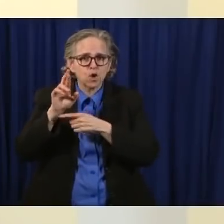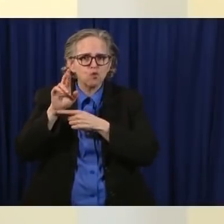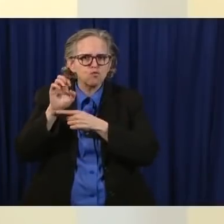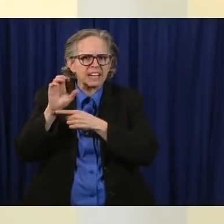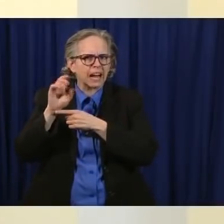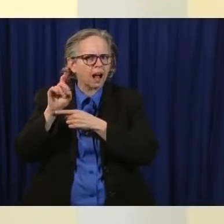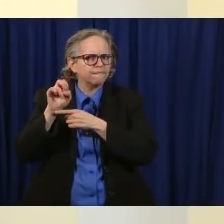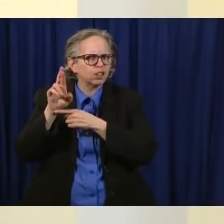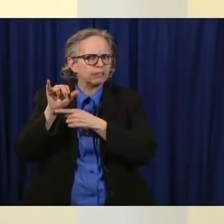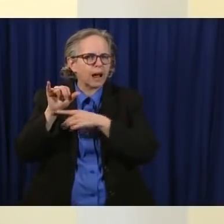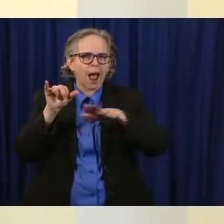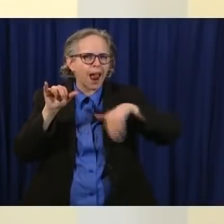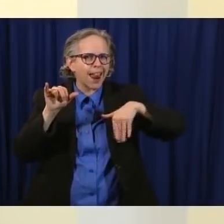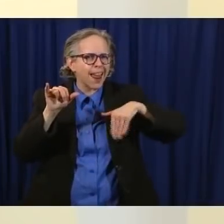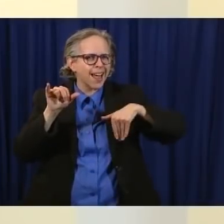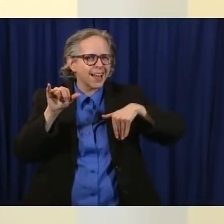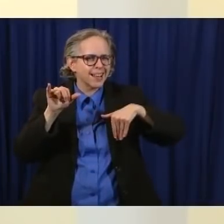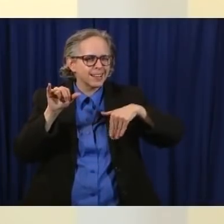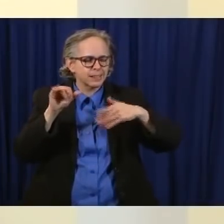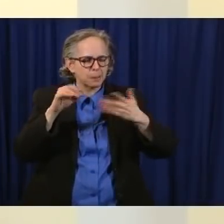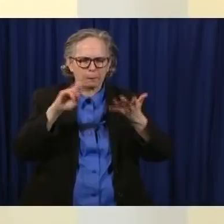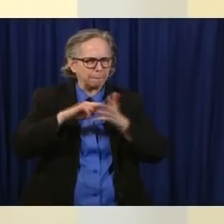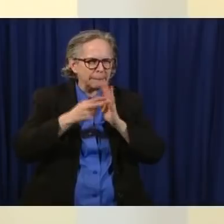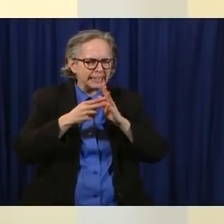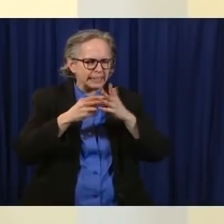THERE HAS NOT BEEN TO DATE A